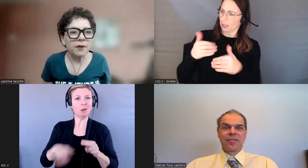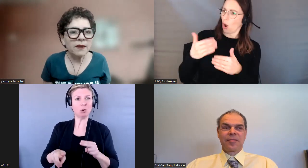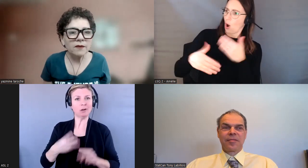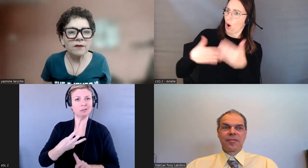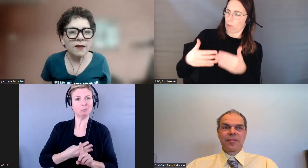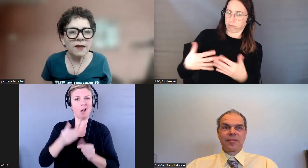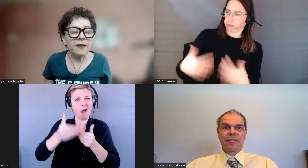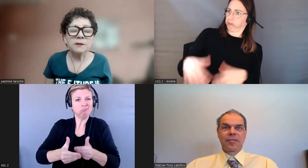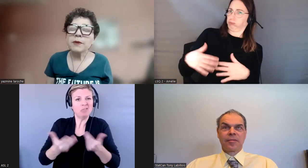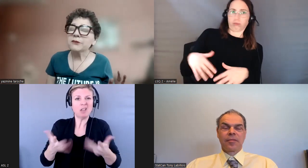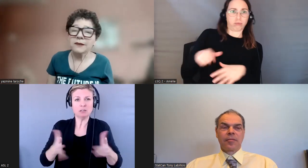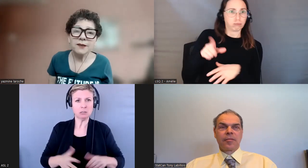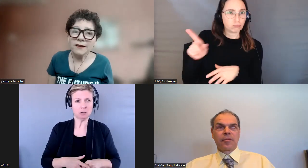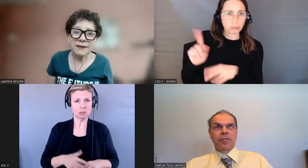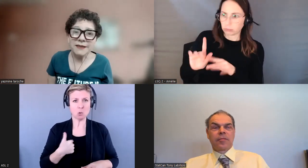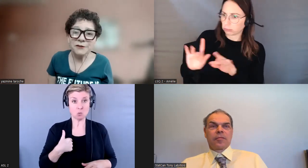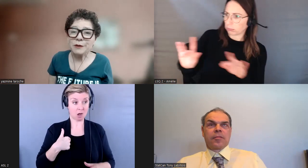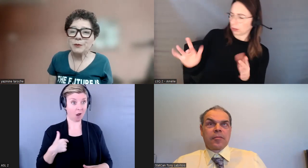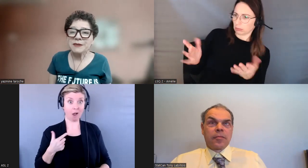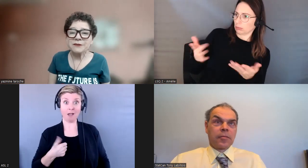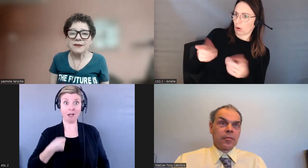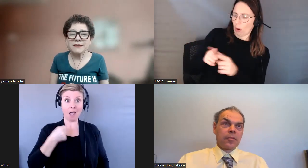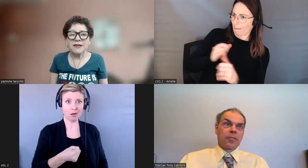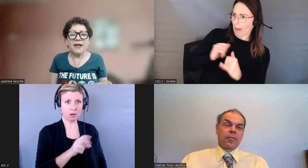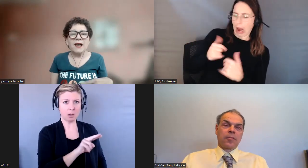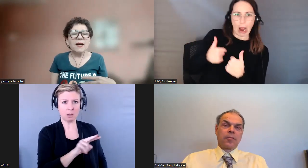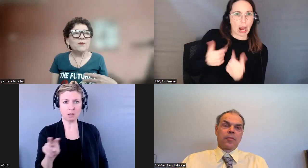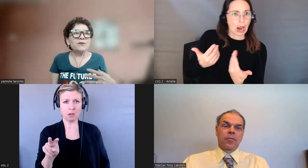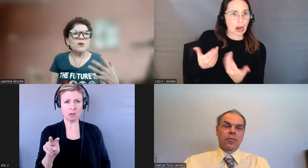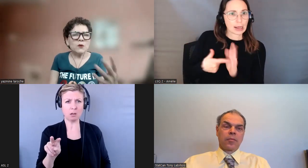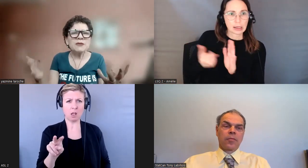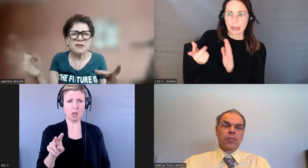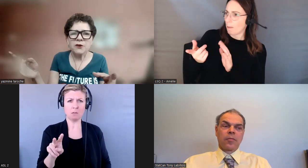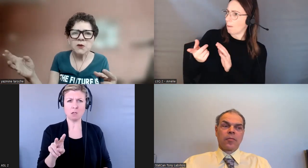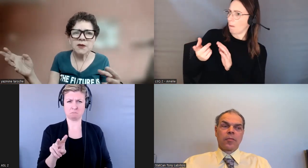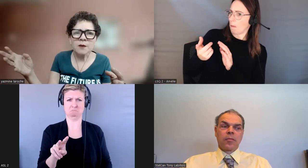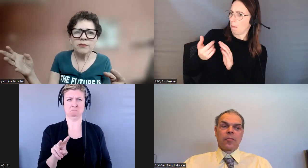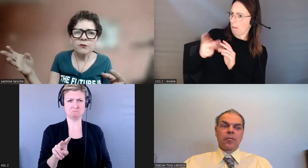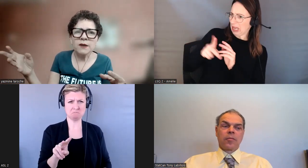me especially not in leadership positions um you know there was a stereotype of what